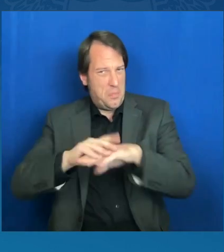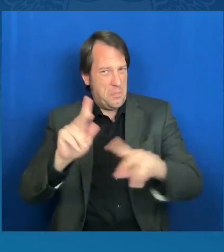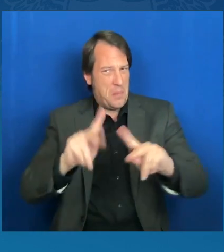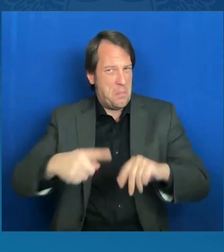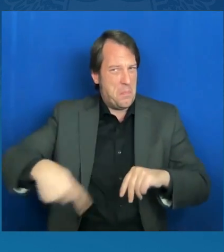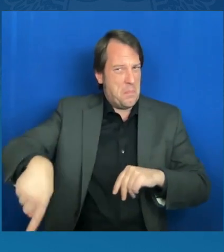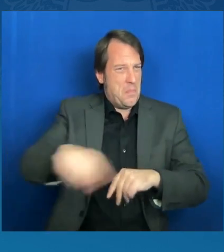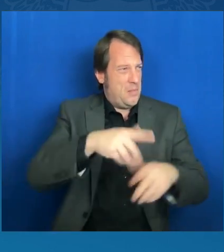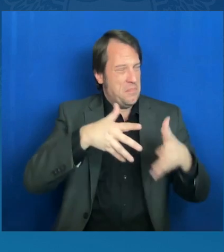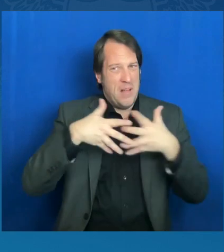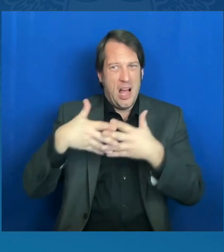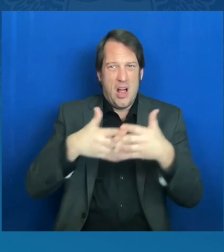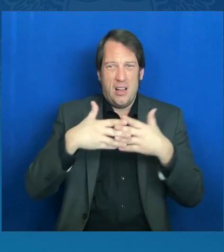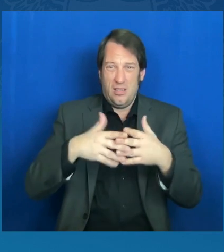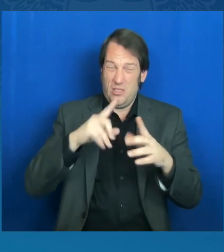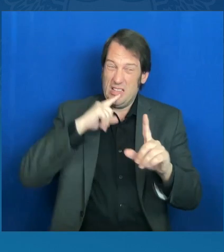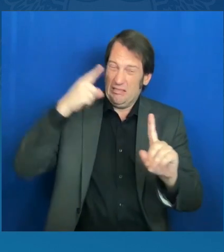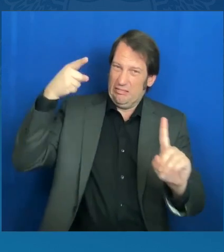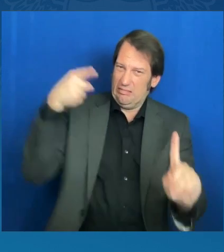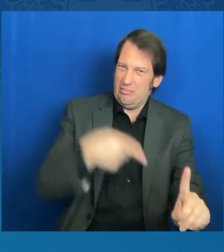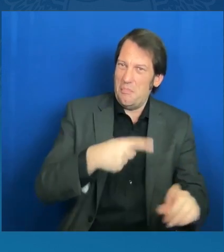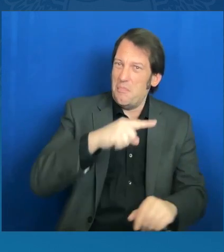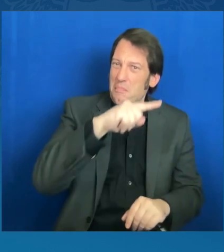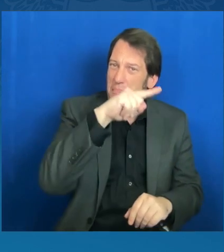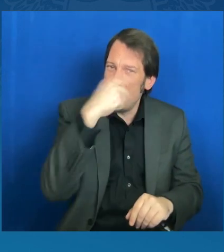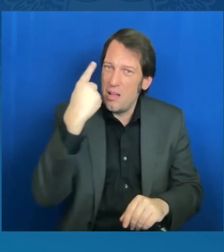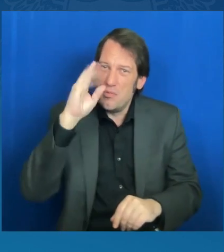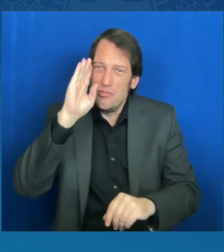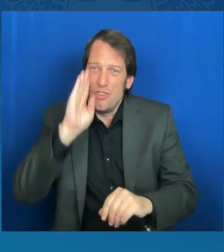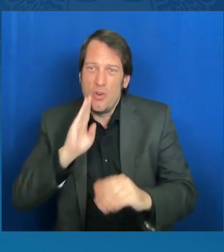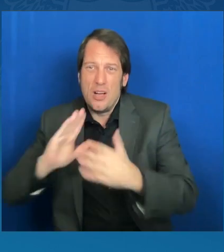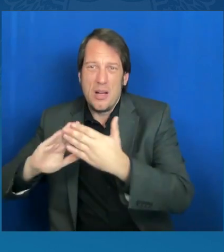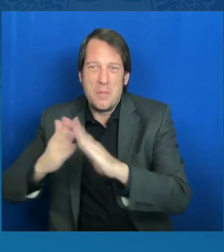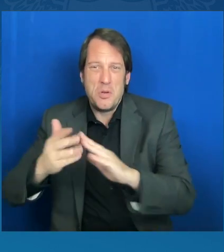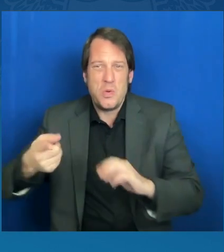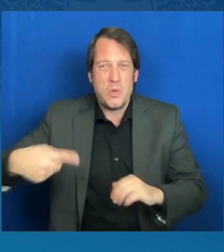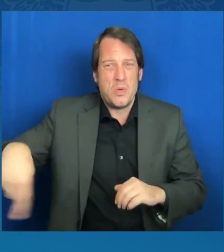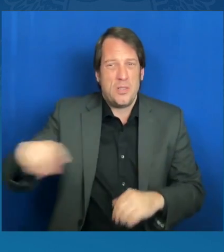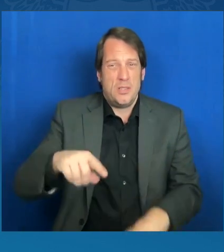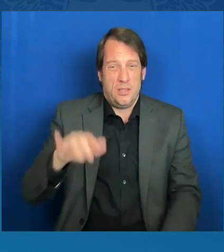This day is a testament also to the incredible work that all of you were doing around the country